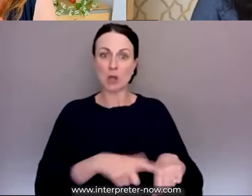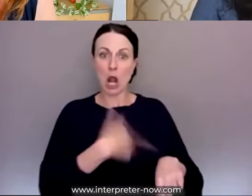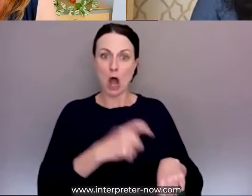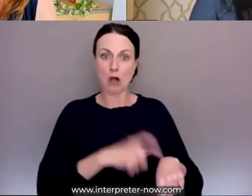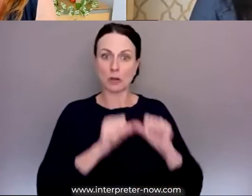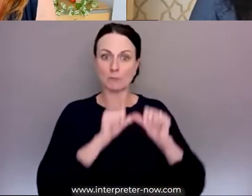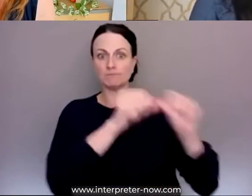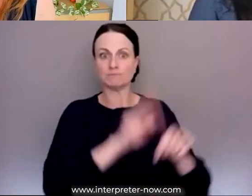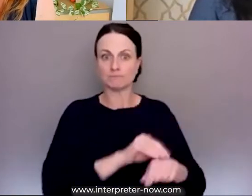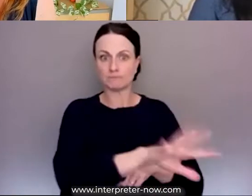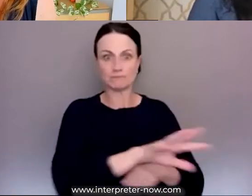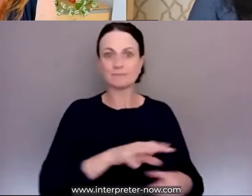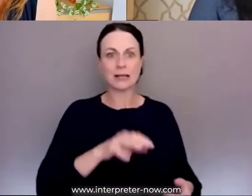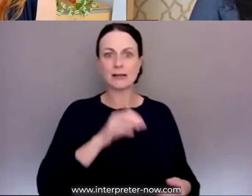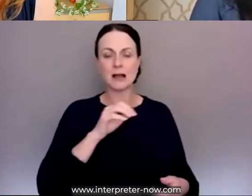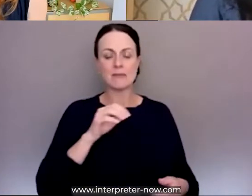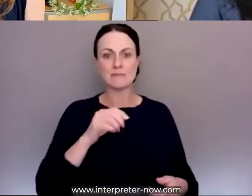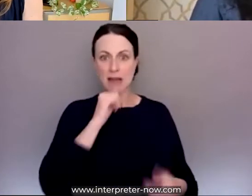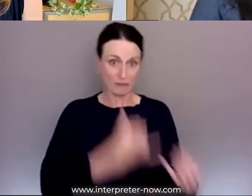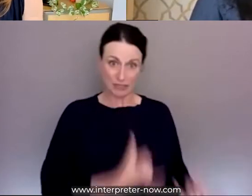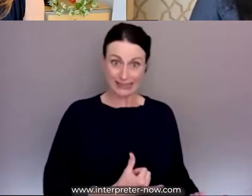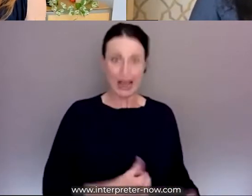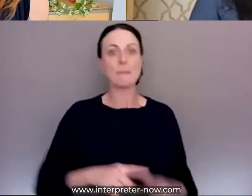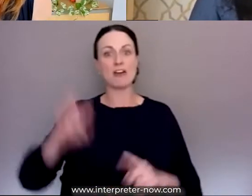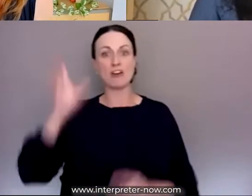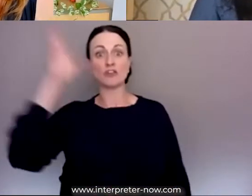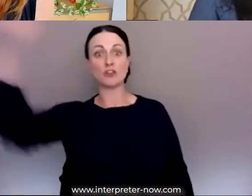just this, but a future potential decisions as well.